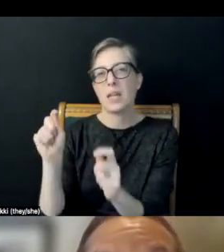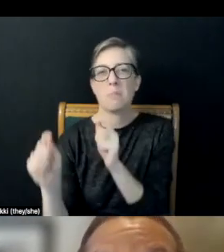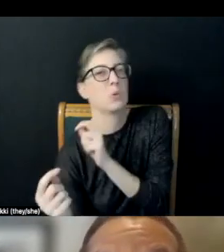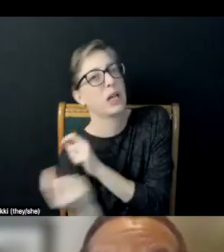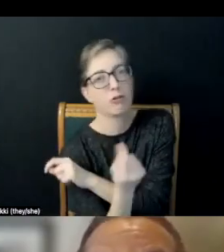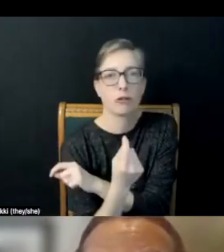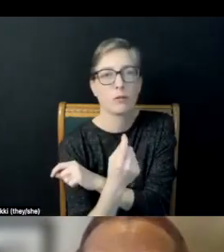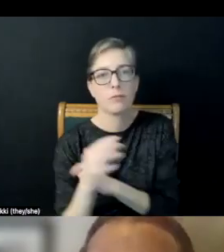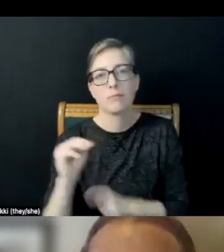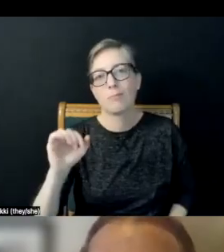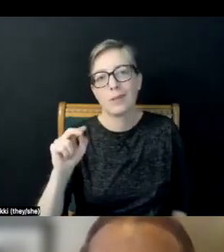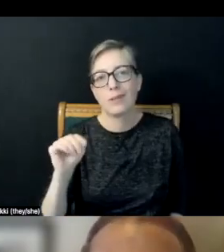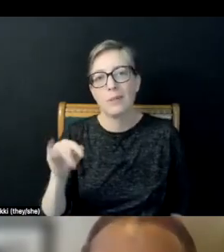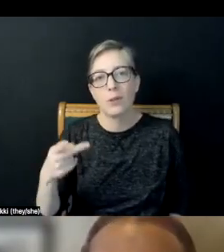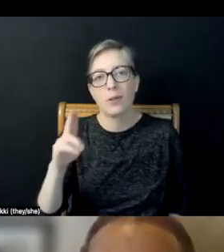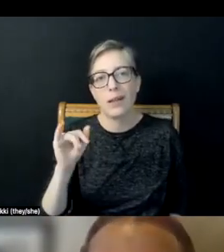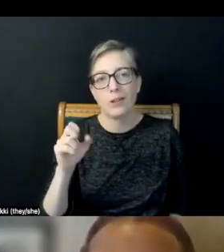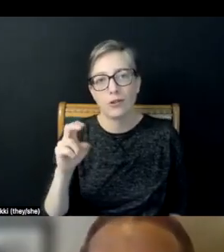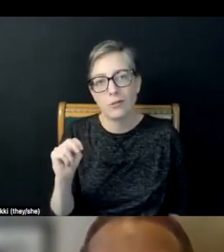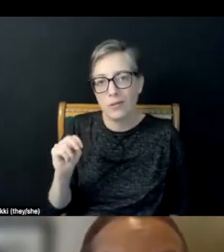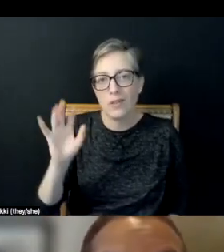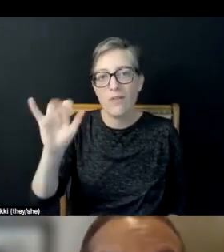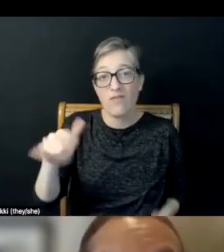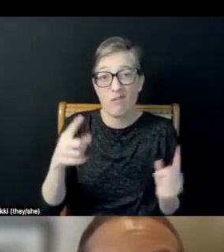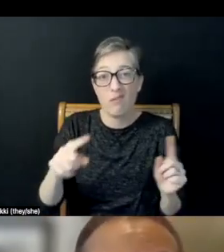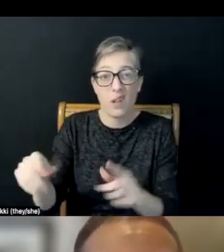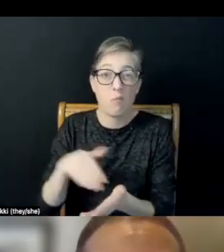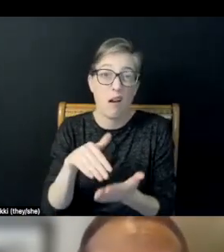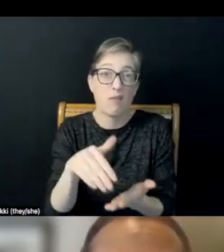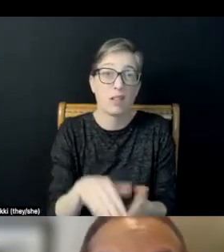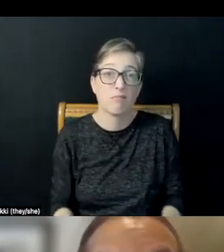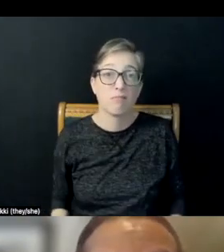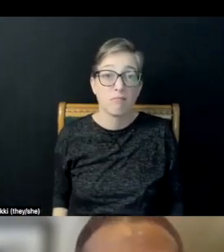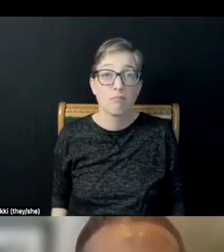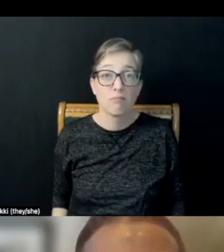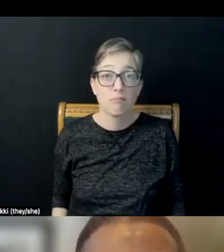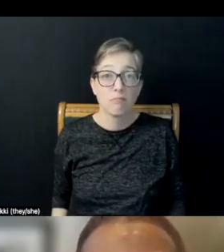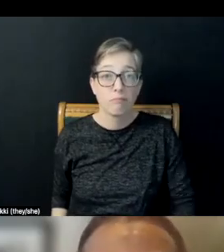Where, under the guise of being doubly sure or being certain,